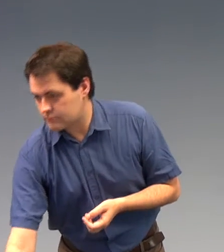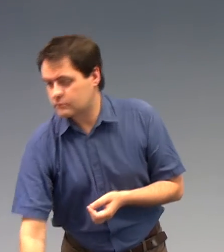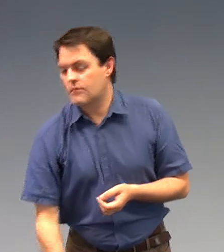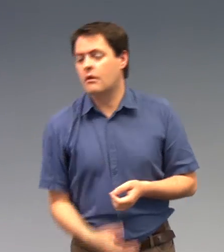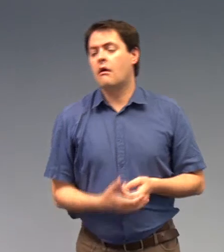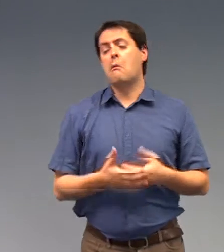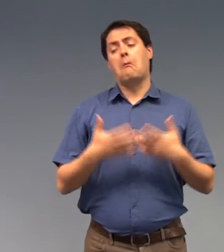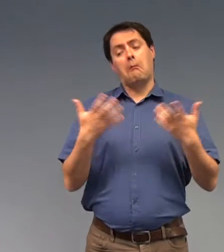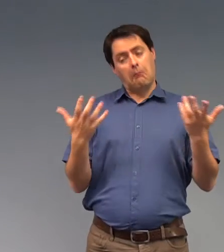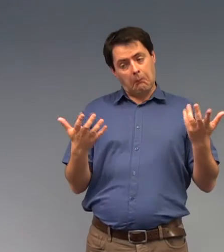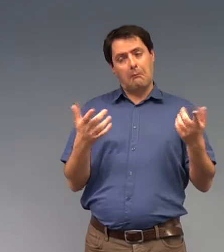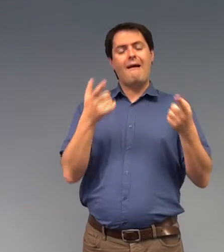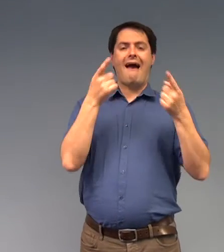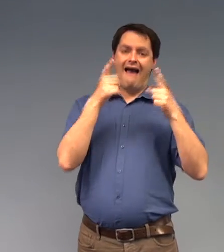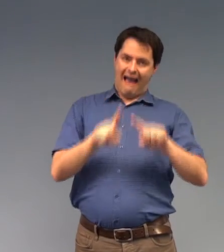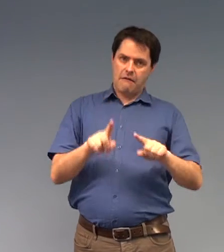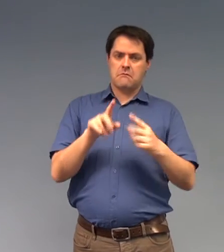they were given.